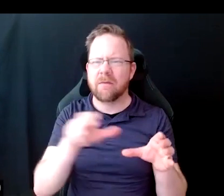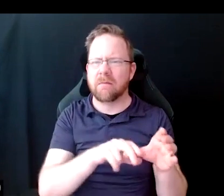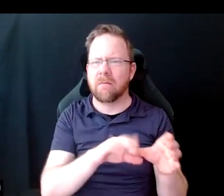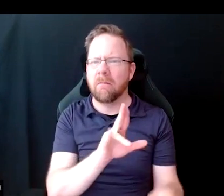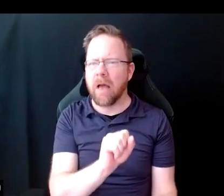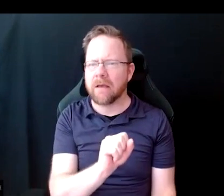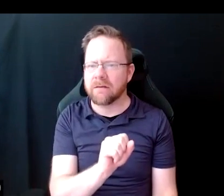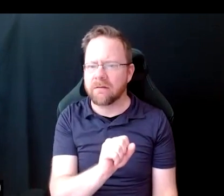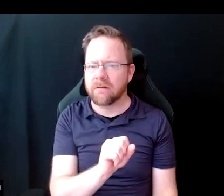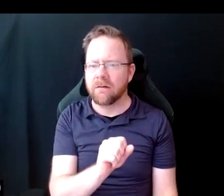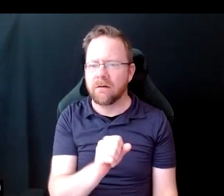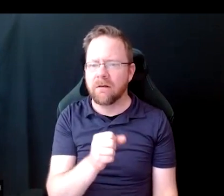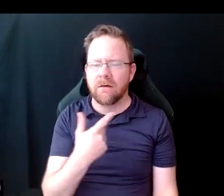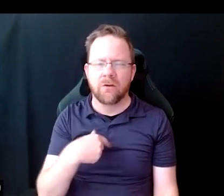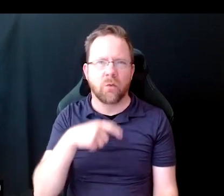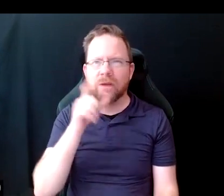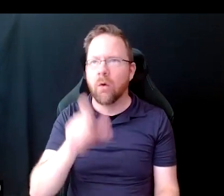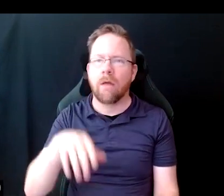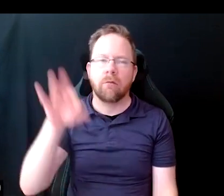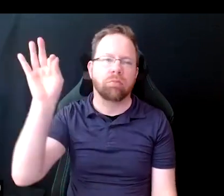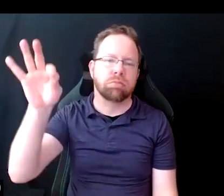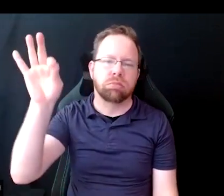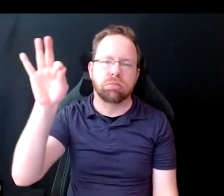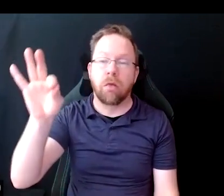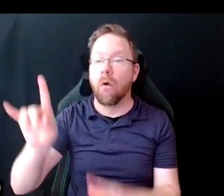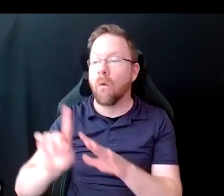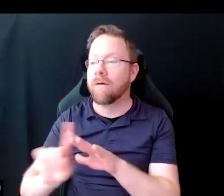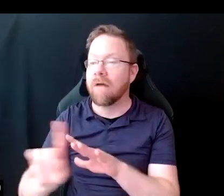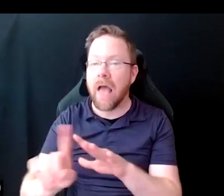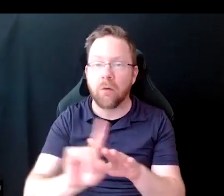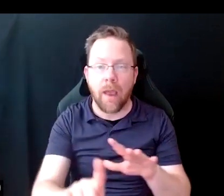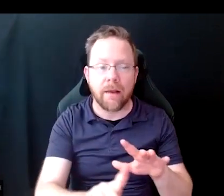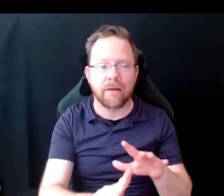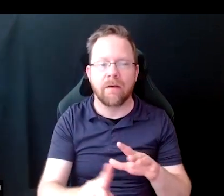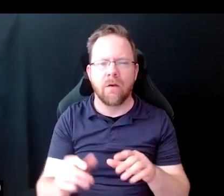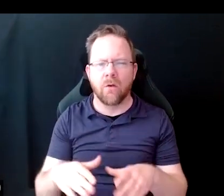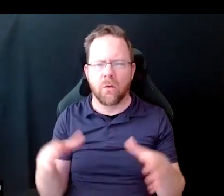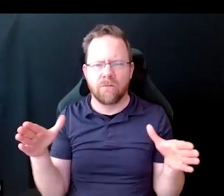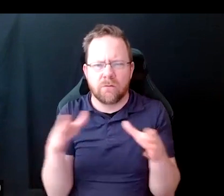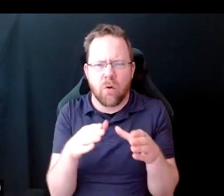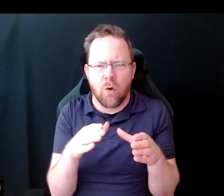We don't have to keep talking for very much longer about evacuating a small capsule that you have to crawl through a hatch